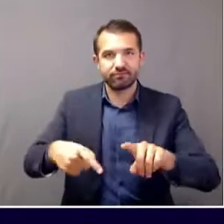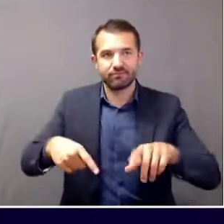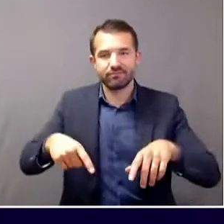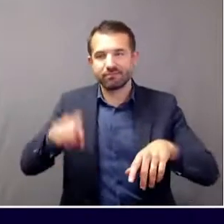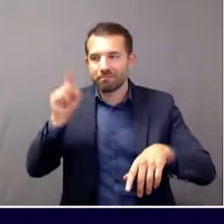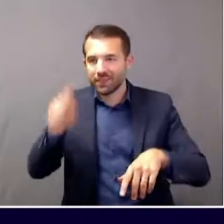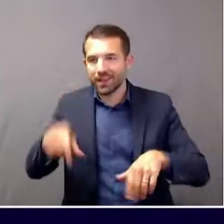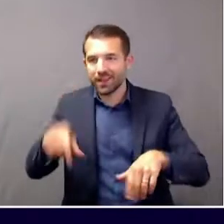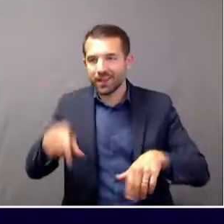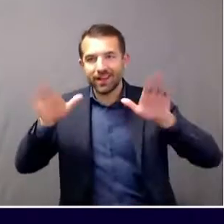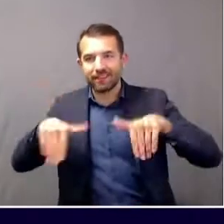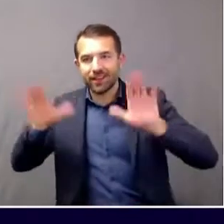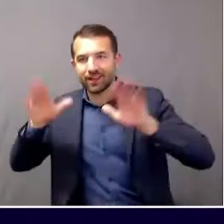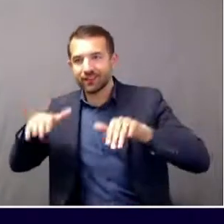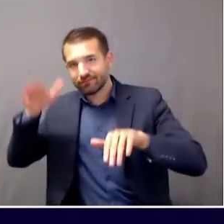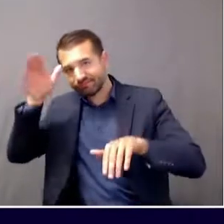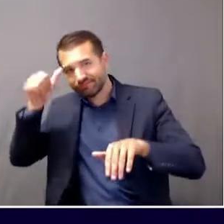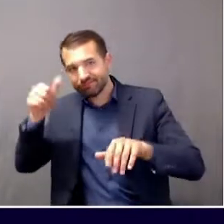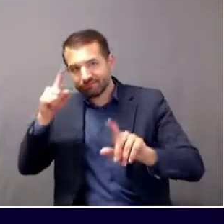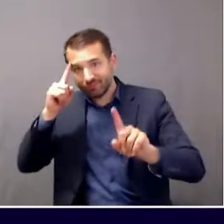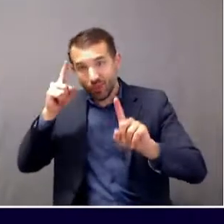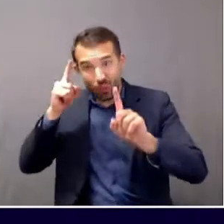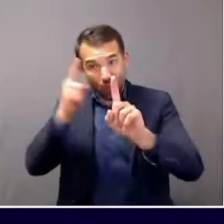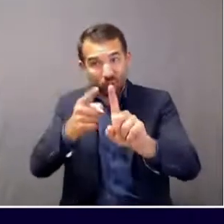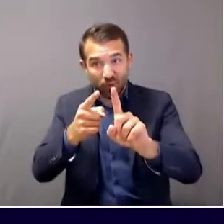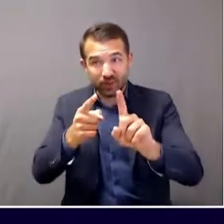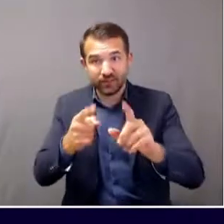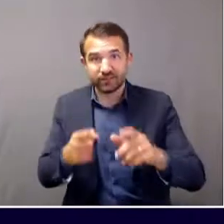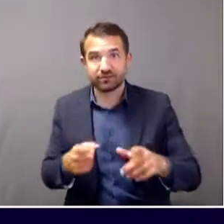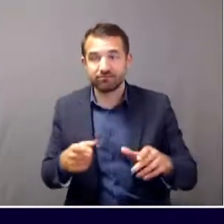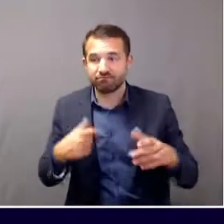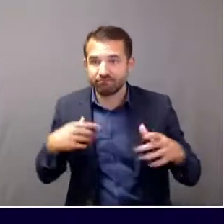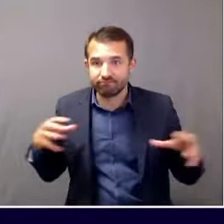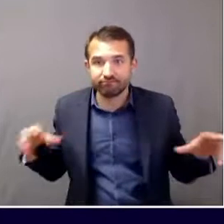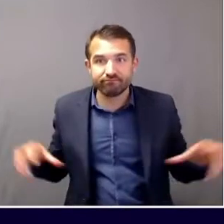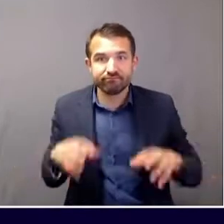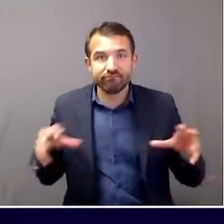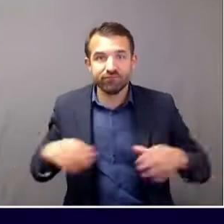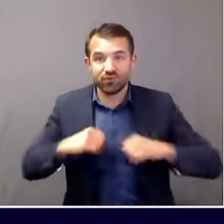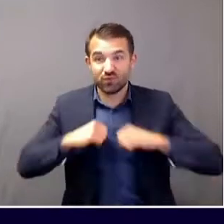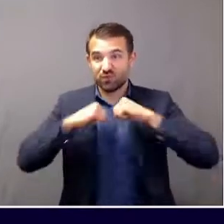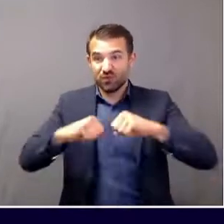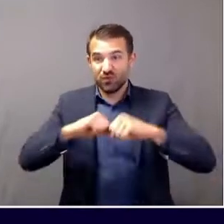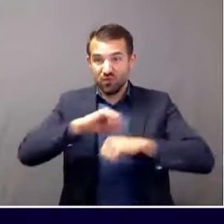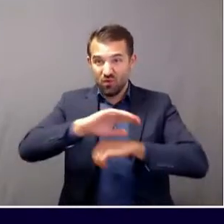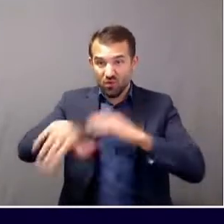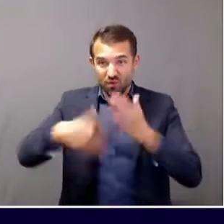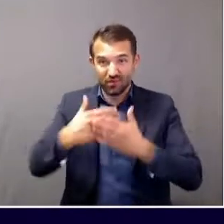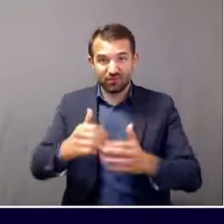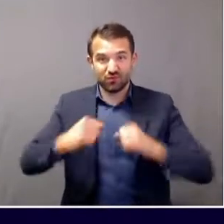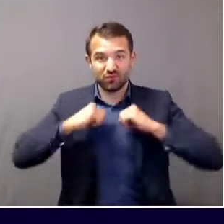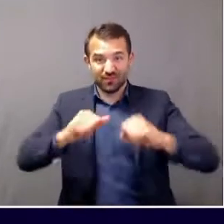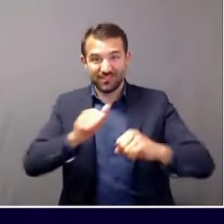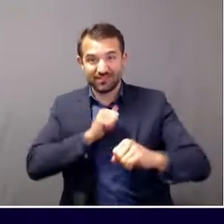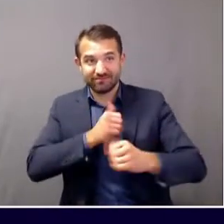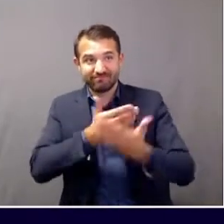speech and every one of us to learn and practice in new ways